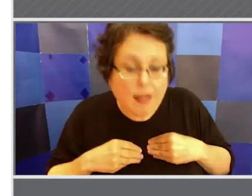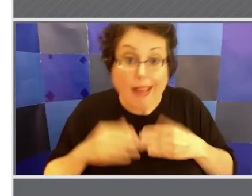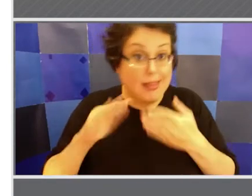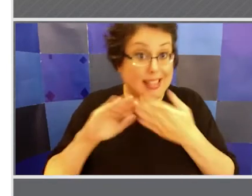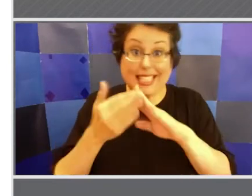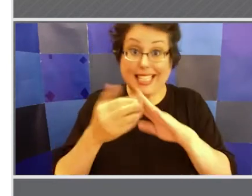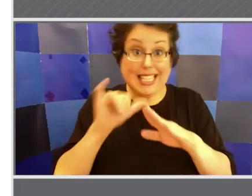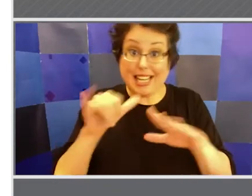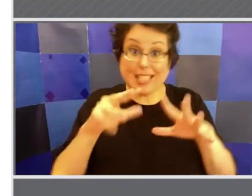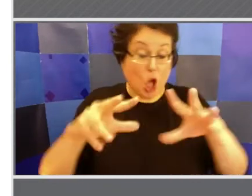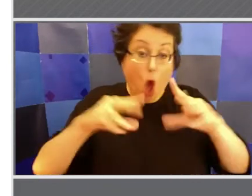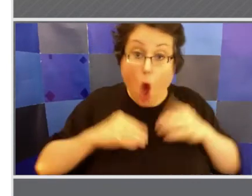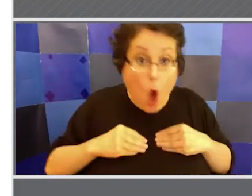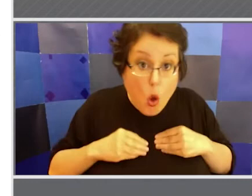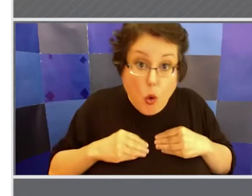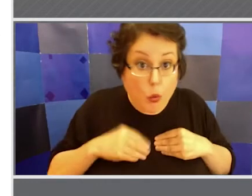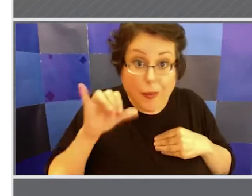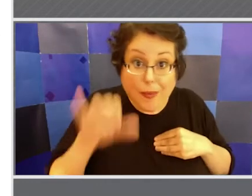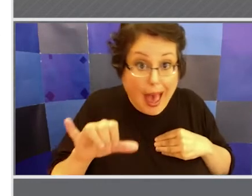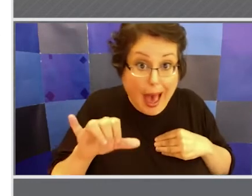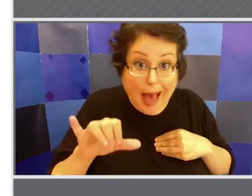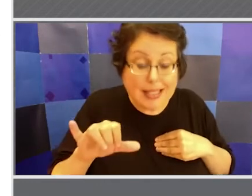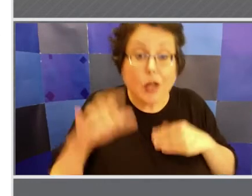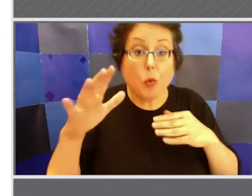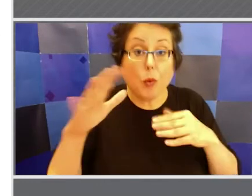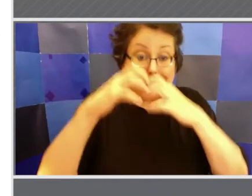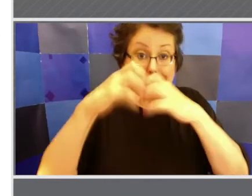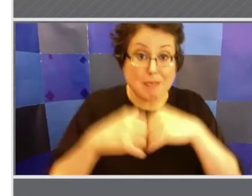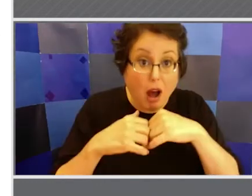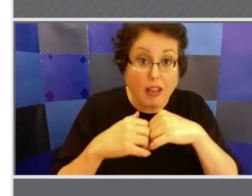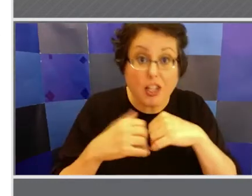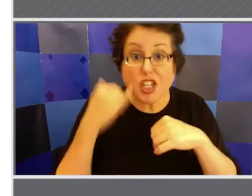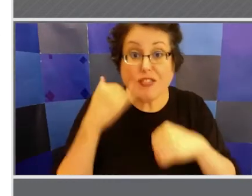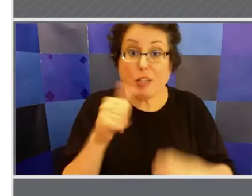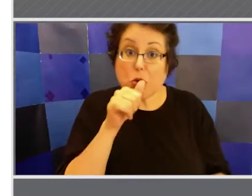of a parcel once the structure is demolished if it's privately owned the ownership does